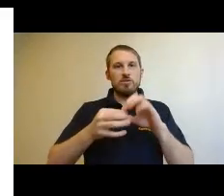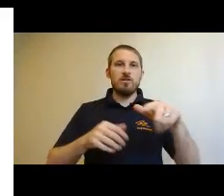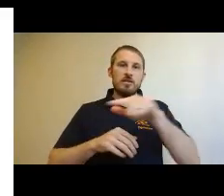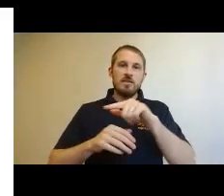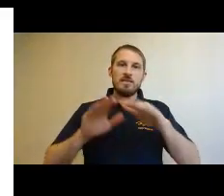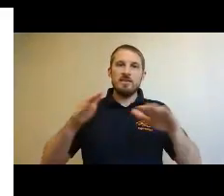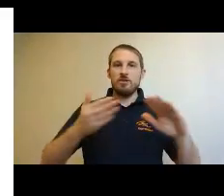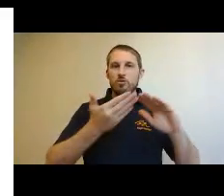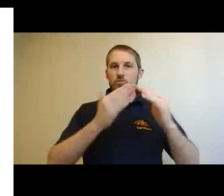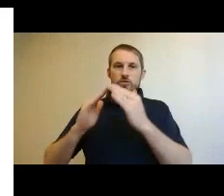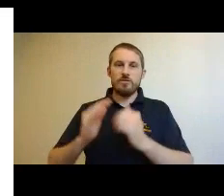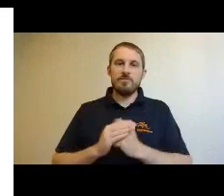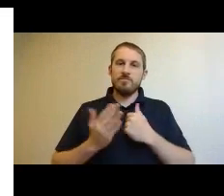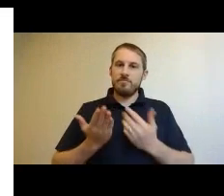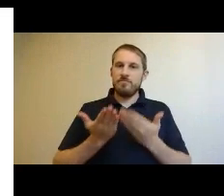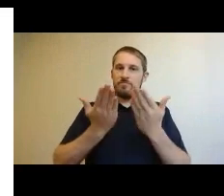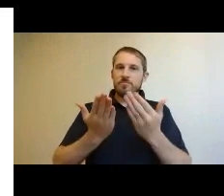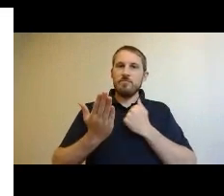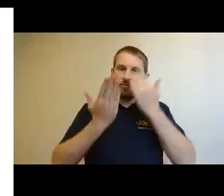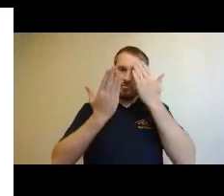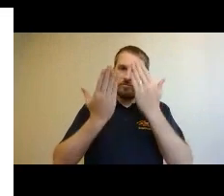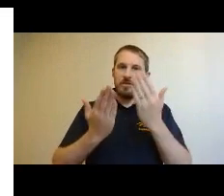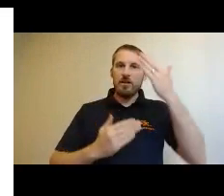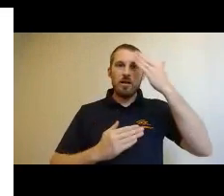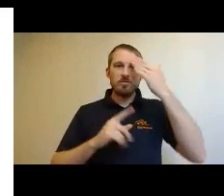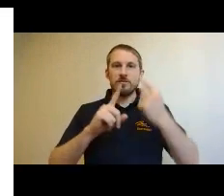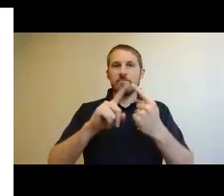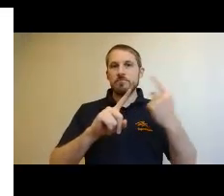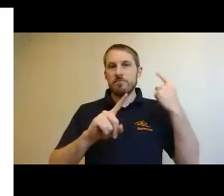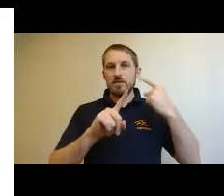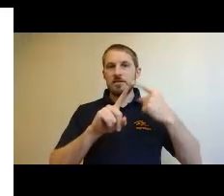I pay my respects to Elders, past and present, and extend